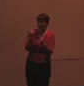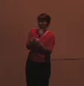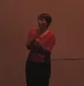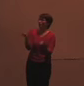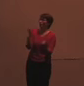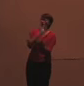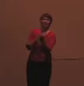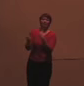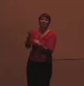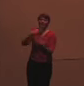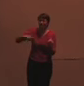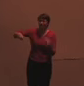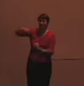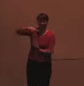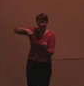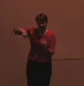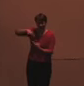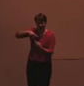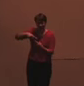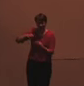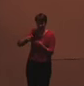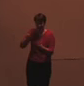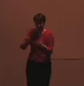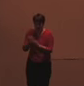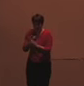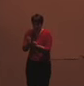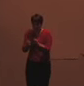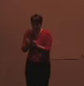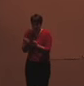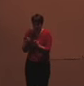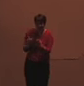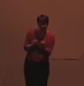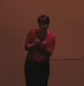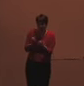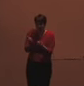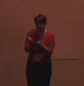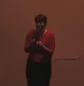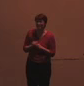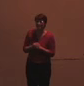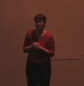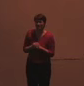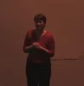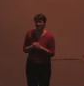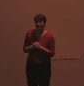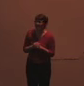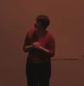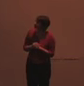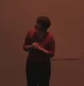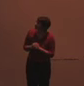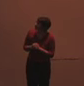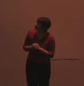And you can go which do you like. So it is, in a sense, really, really systematic system.